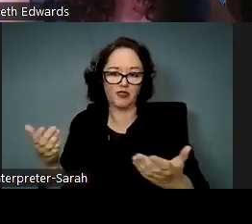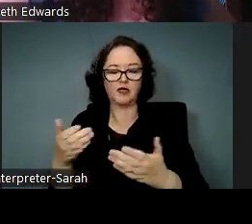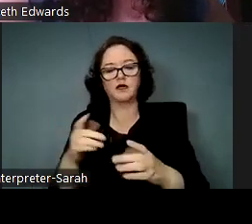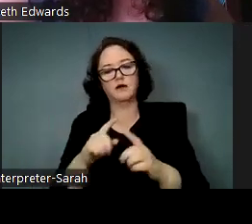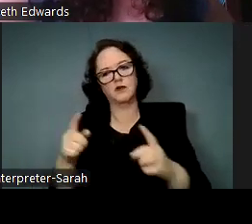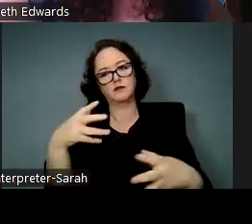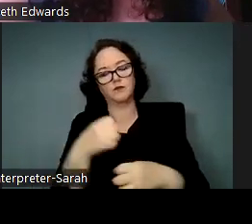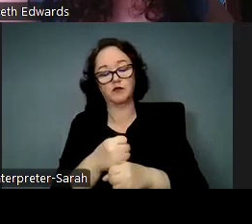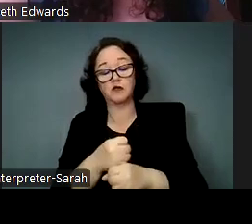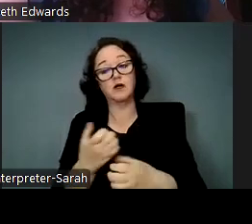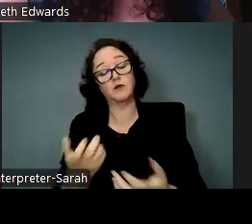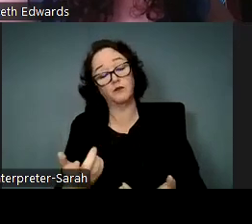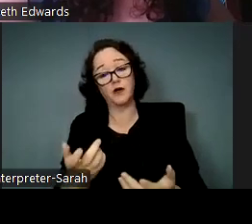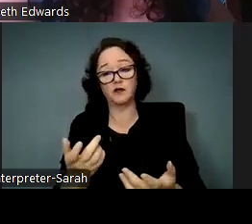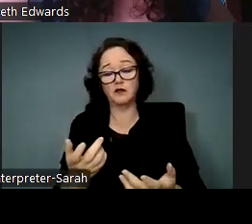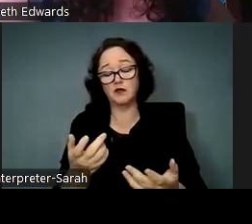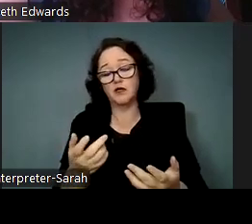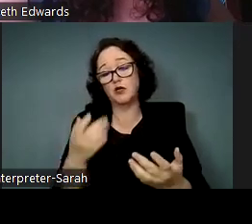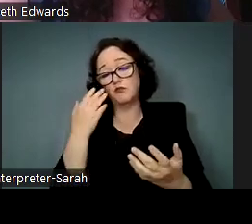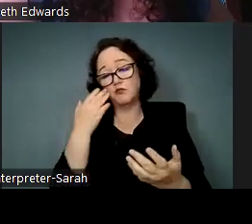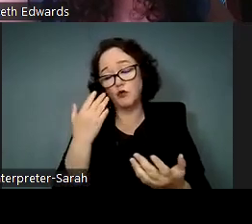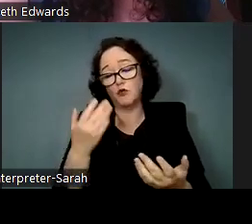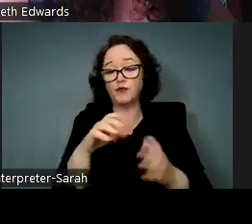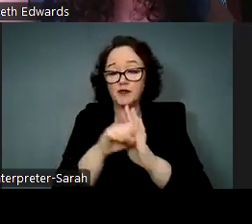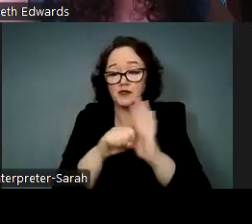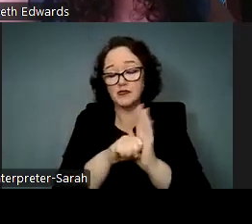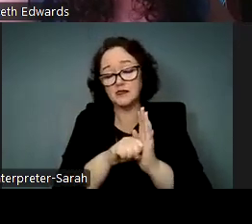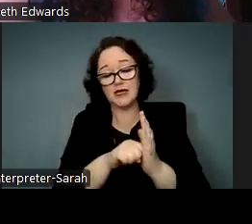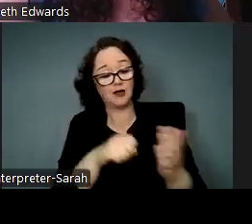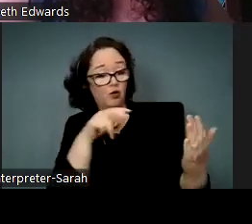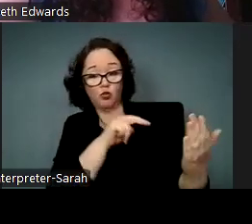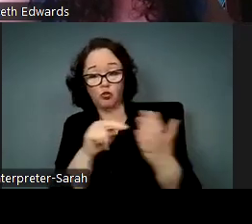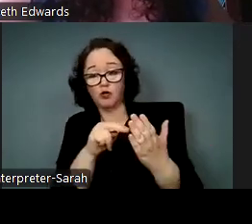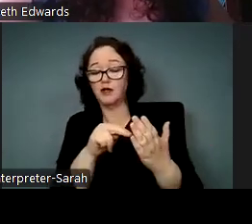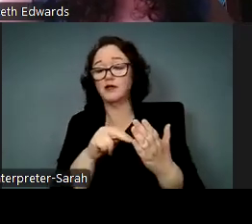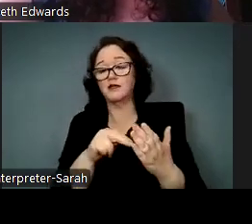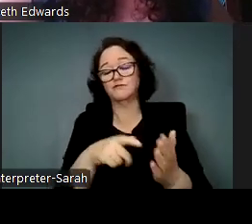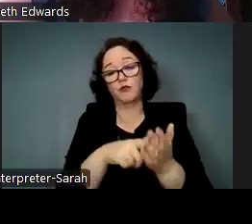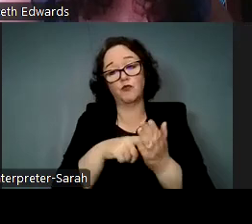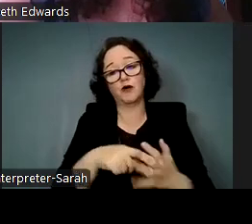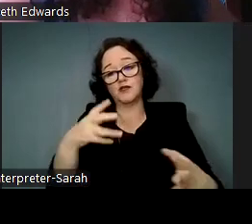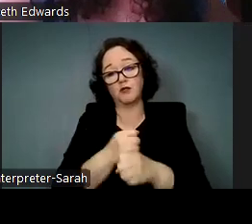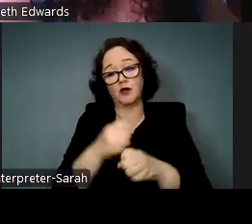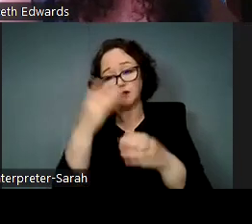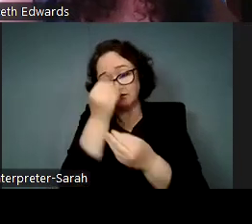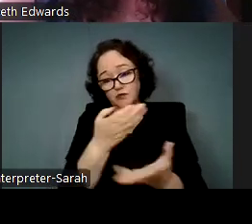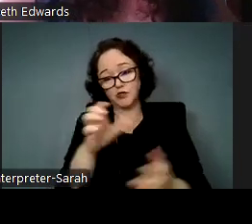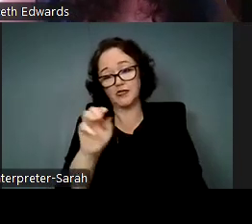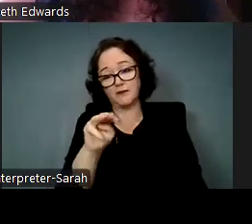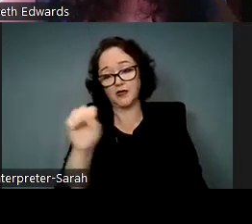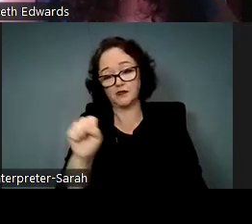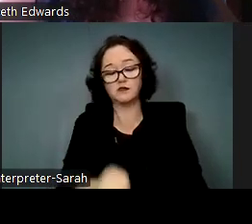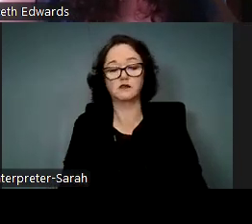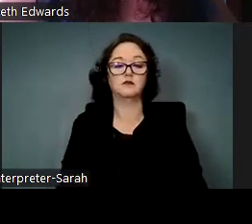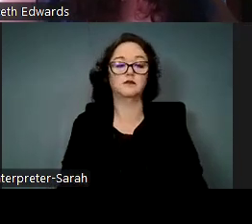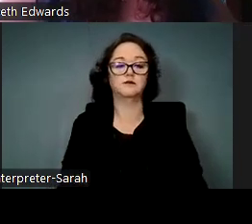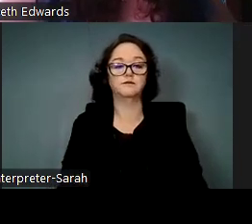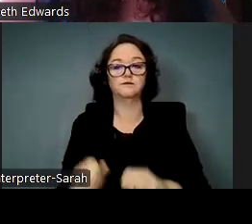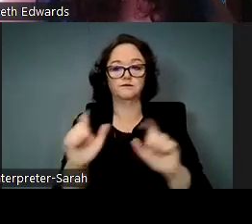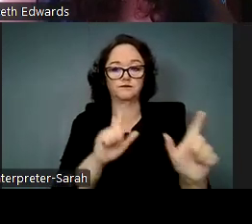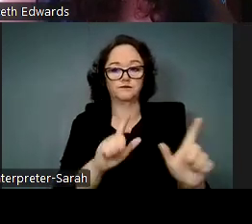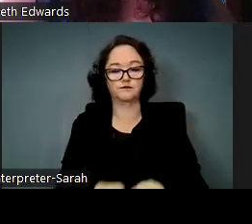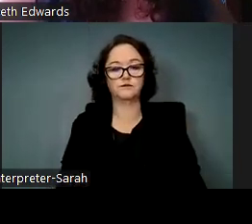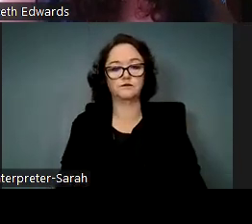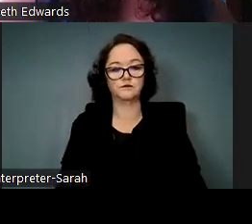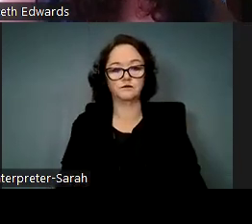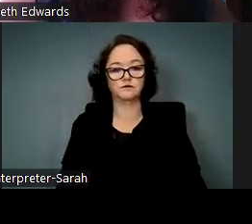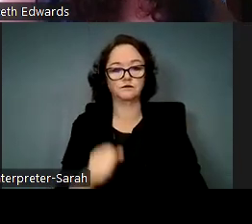comment, heard it, and is having to summarize it to CMS. So as